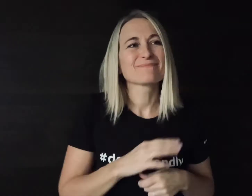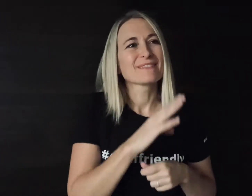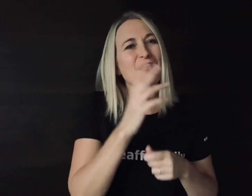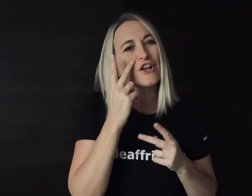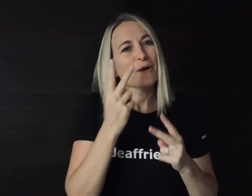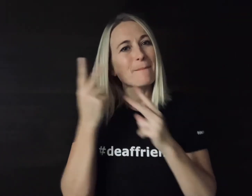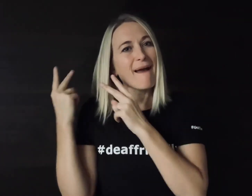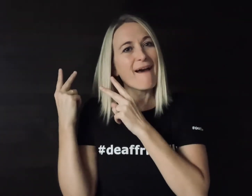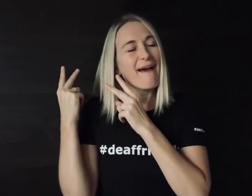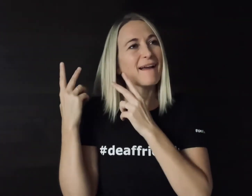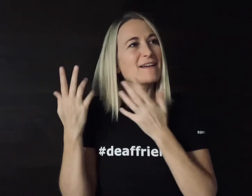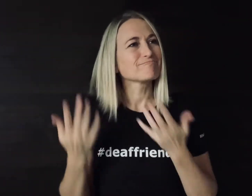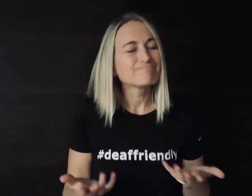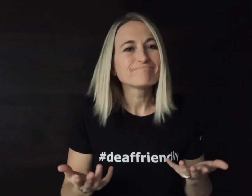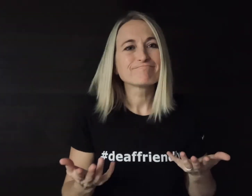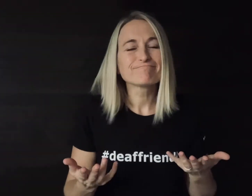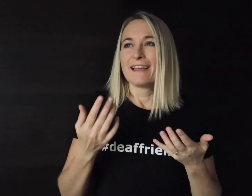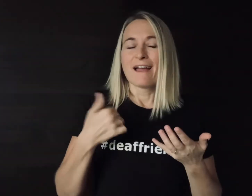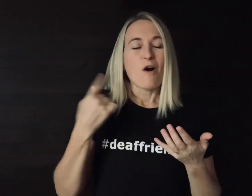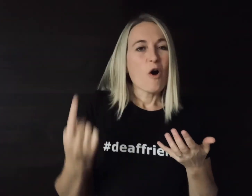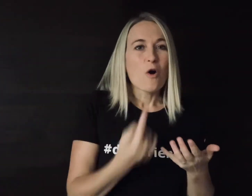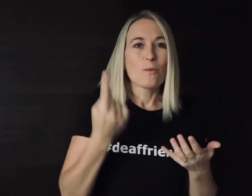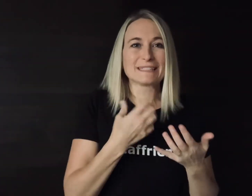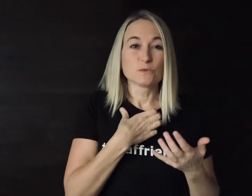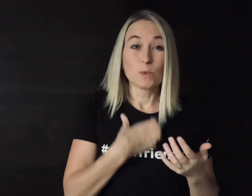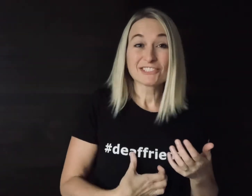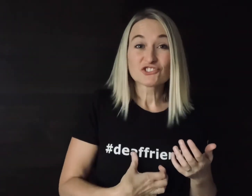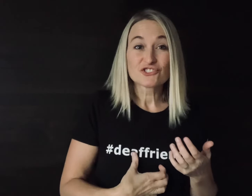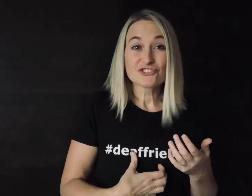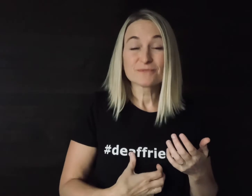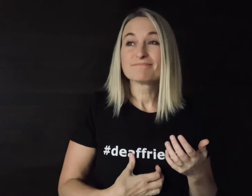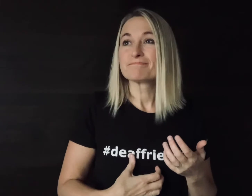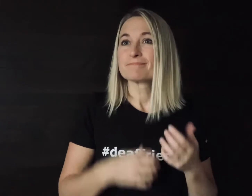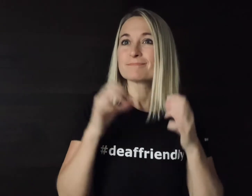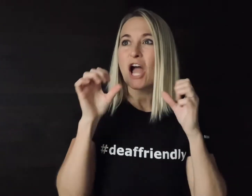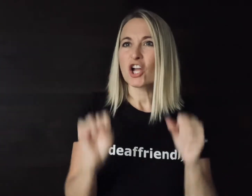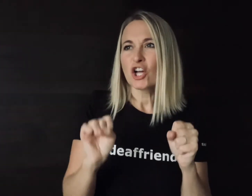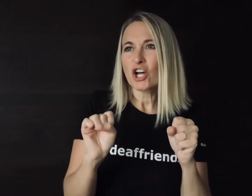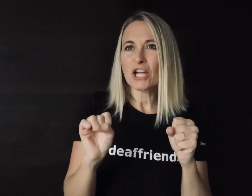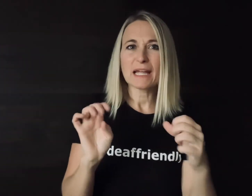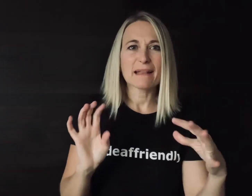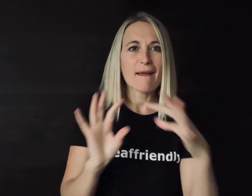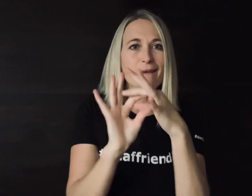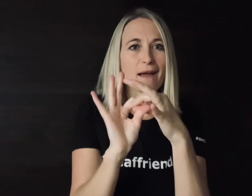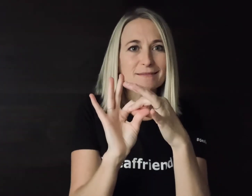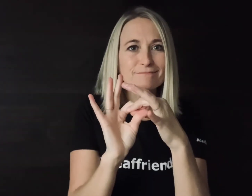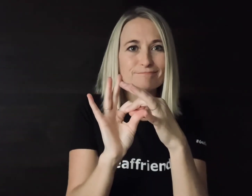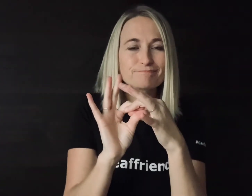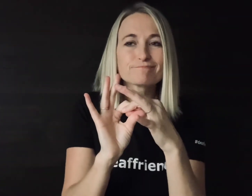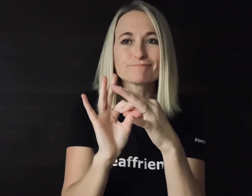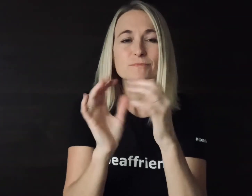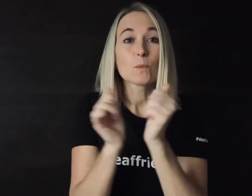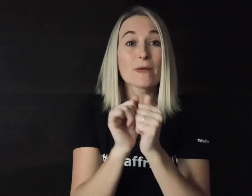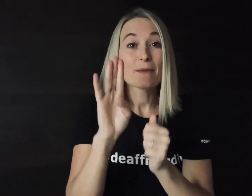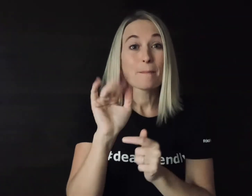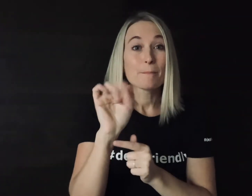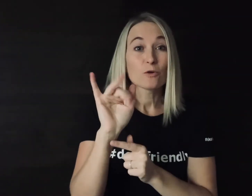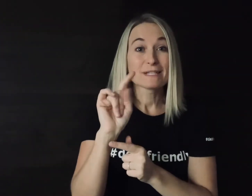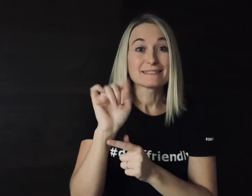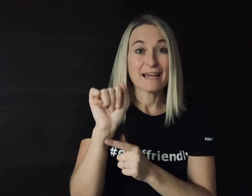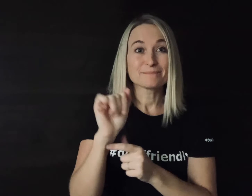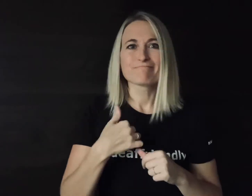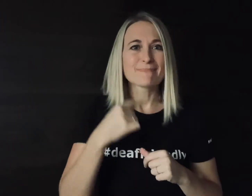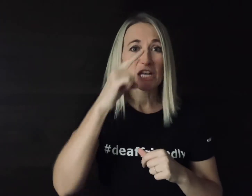Looking back, I’ve always wish that I could connect with baristas.